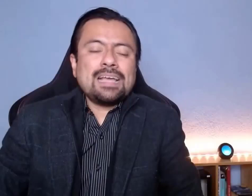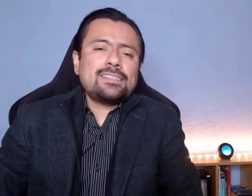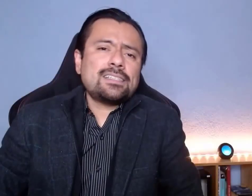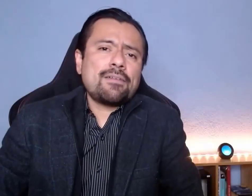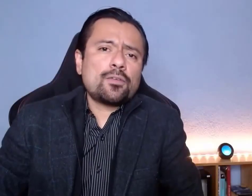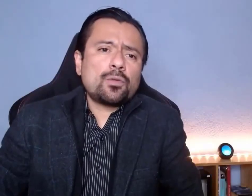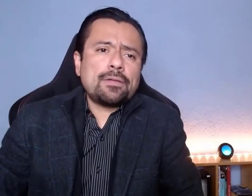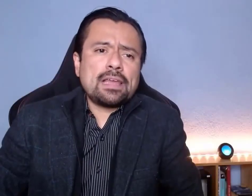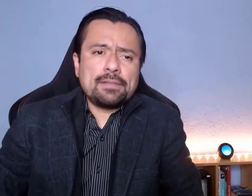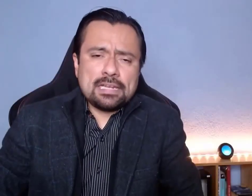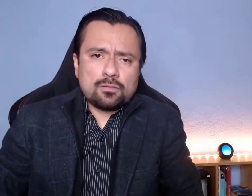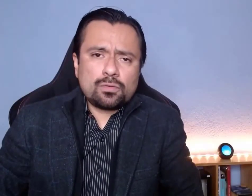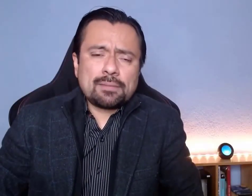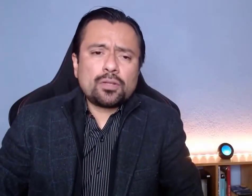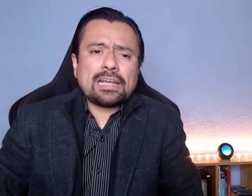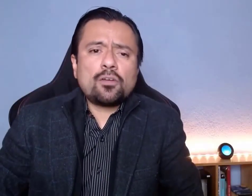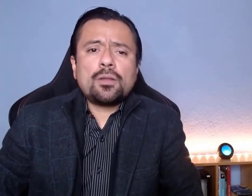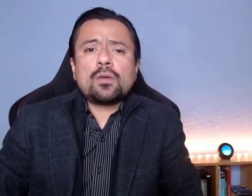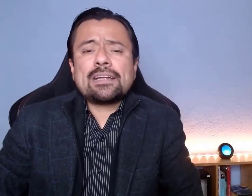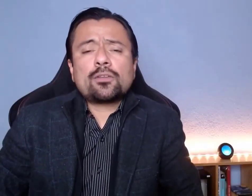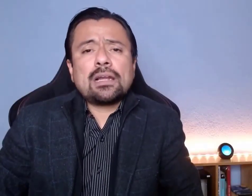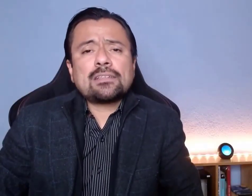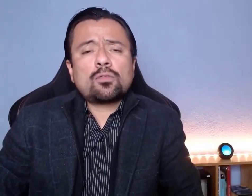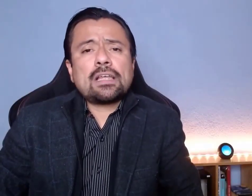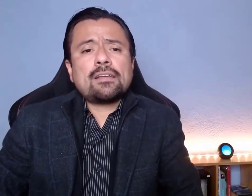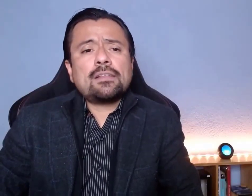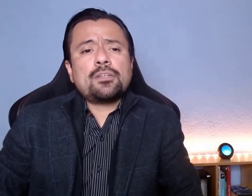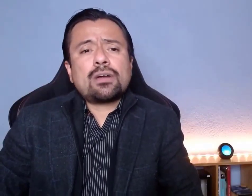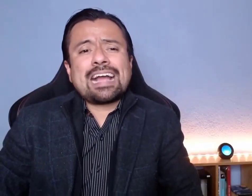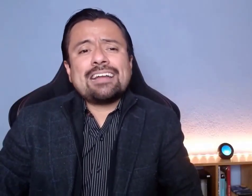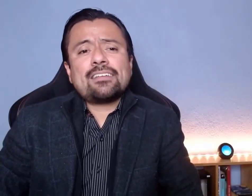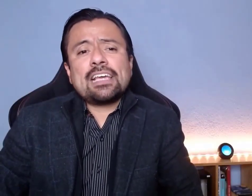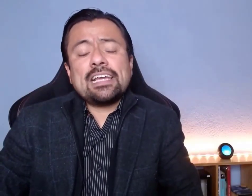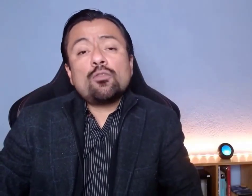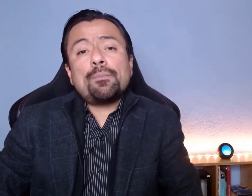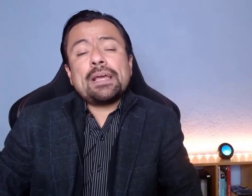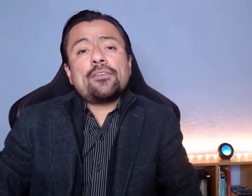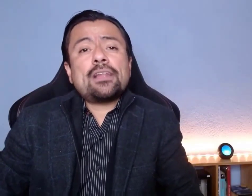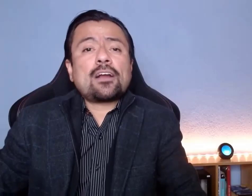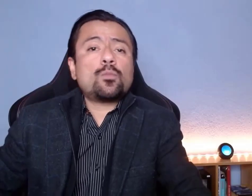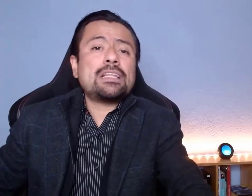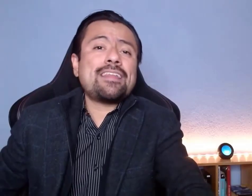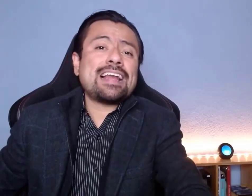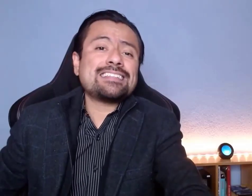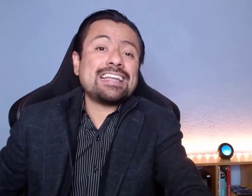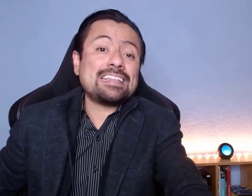This Saturday, April 9, a report anonymous alerted the authorities of Michoacán than in a property of the